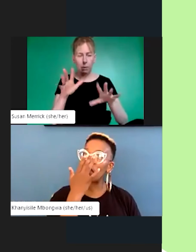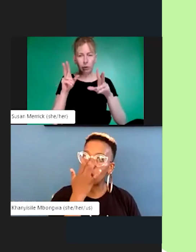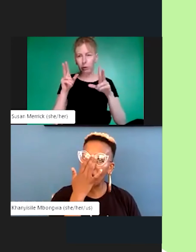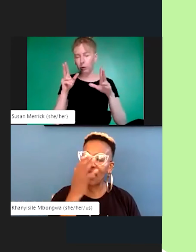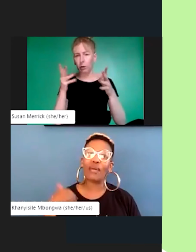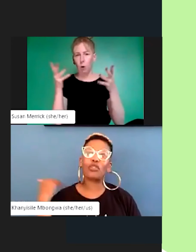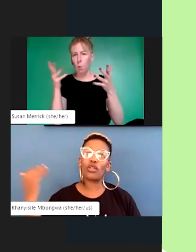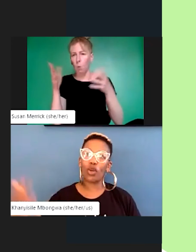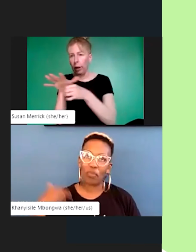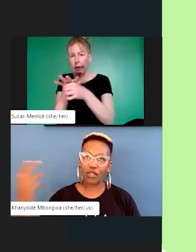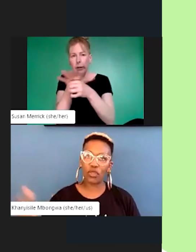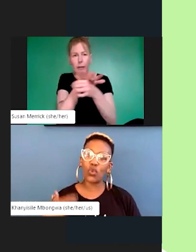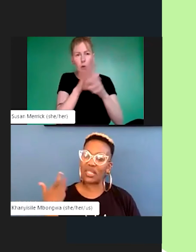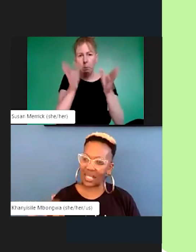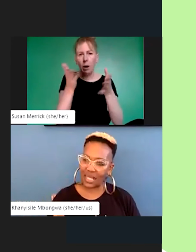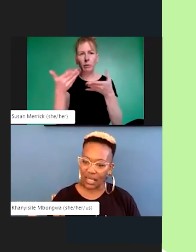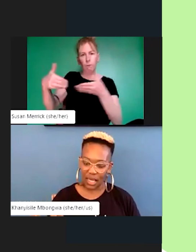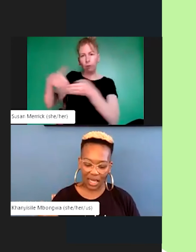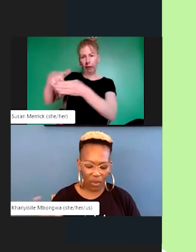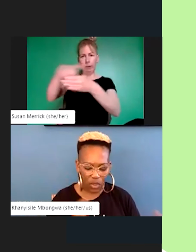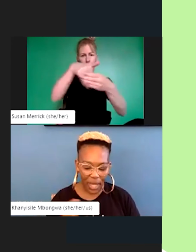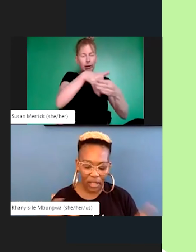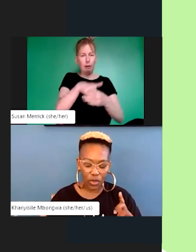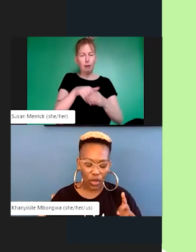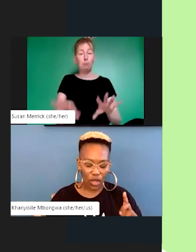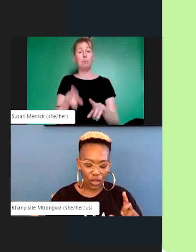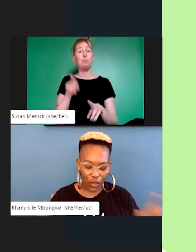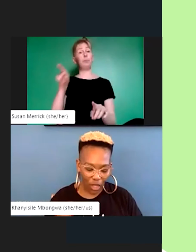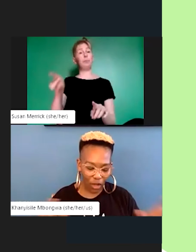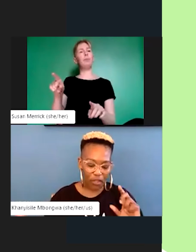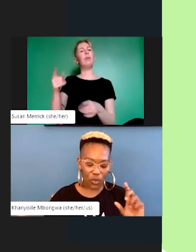talking, he kept on going back to this word dignity. And I was trying to think of this word